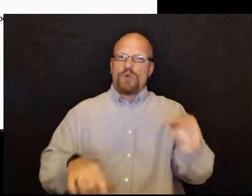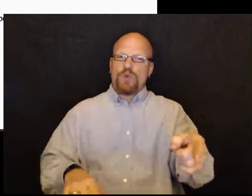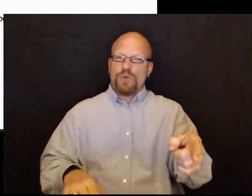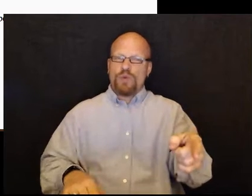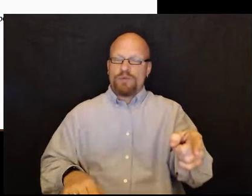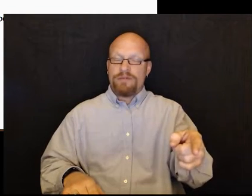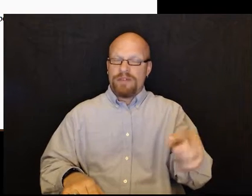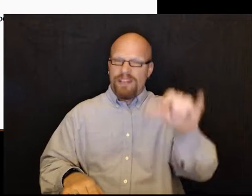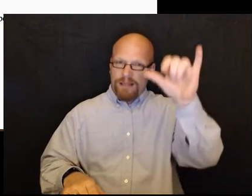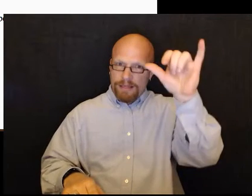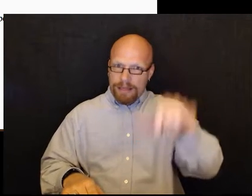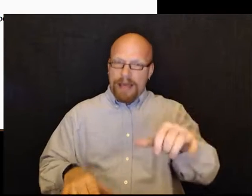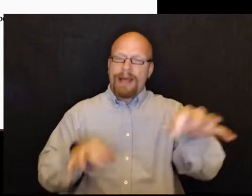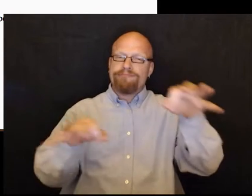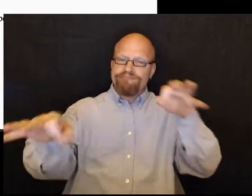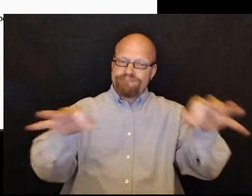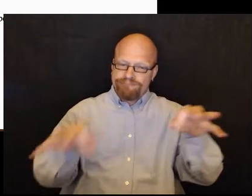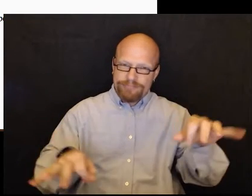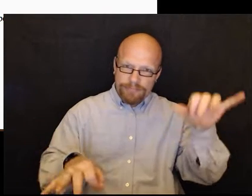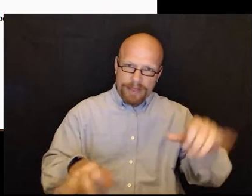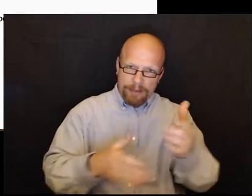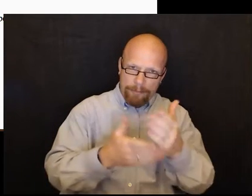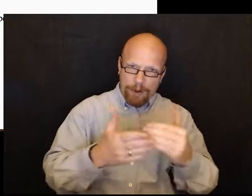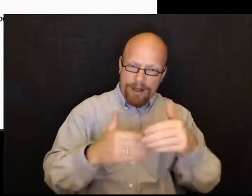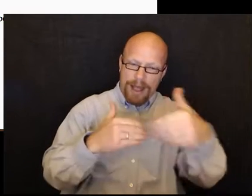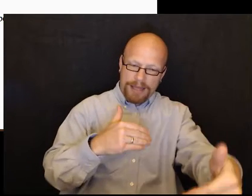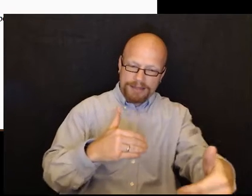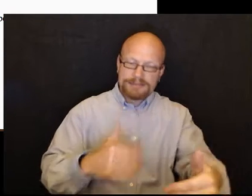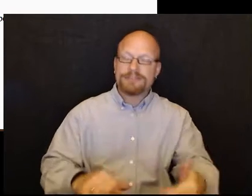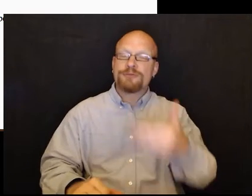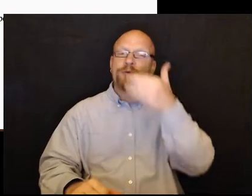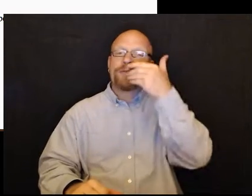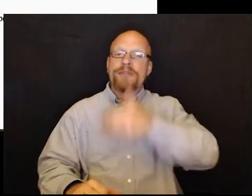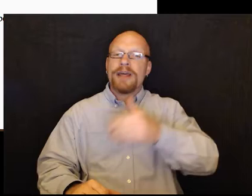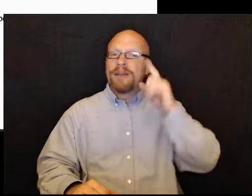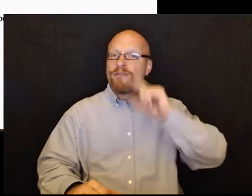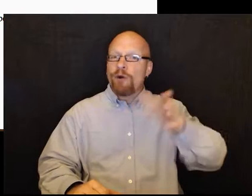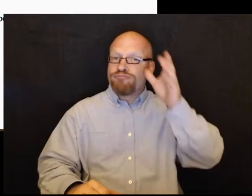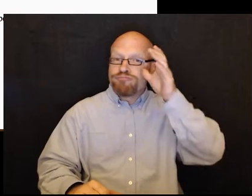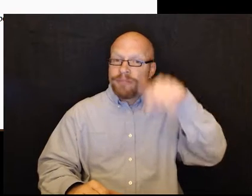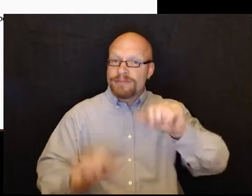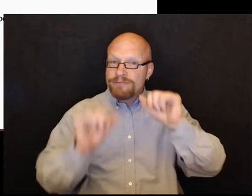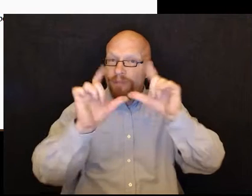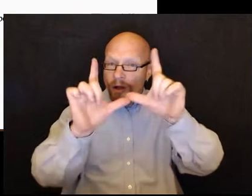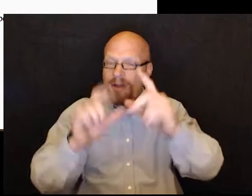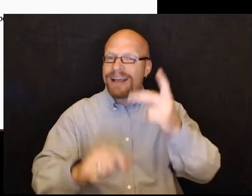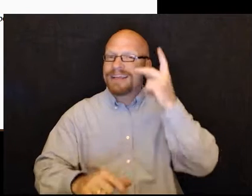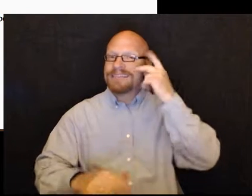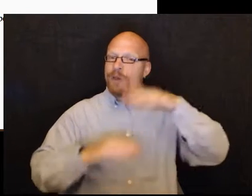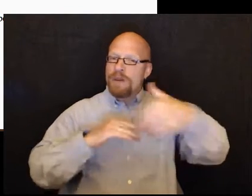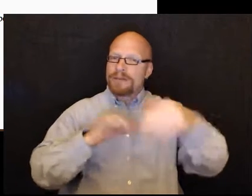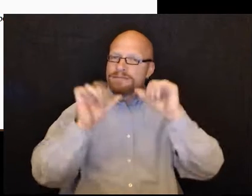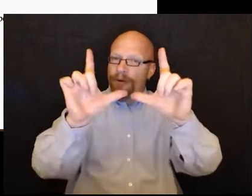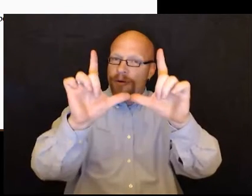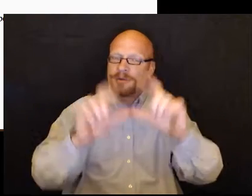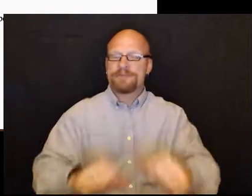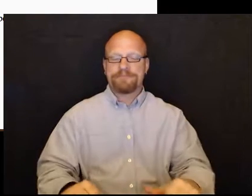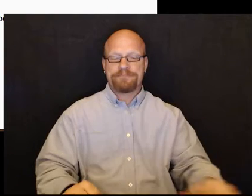vlogs themselves and the activities of the course things you have to do it will be next